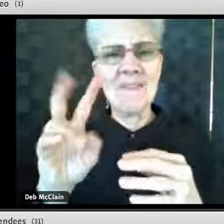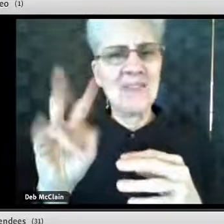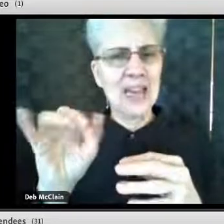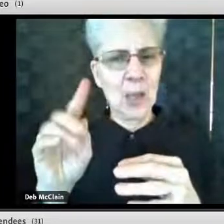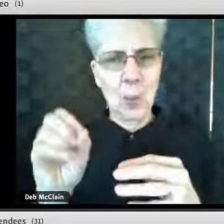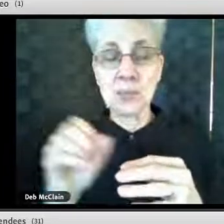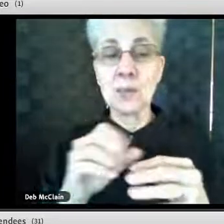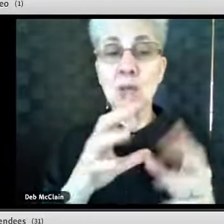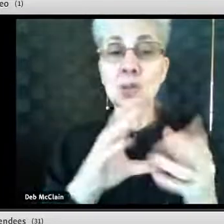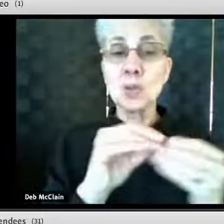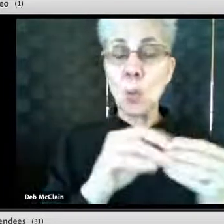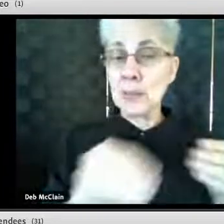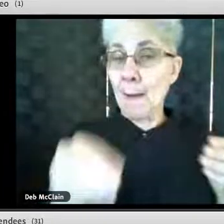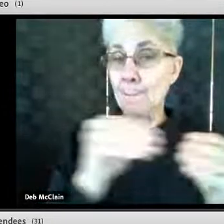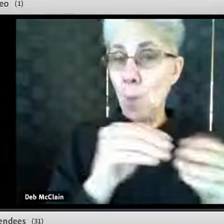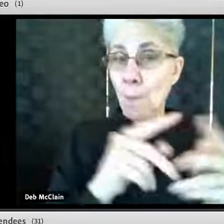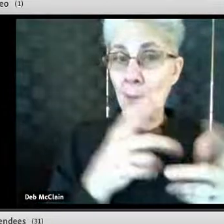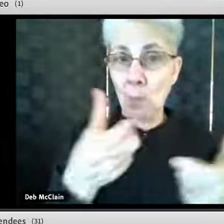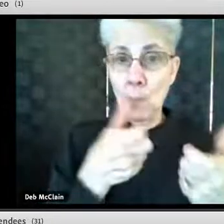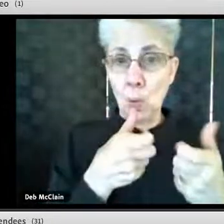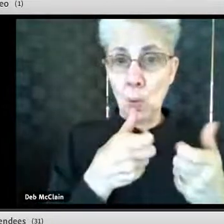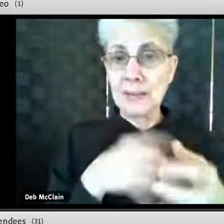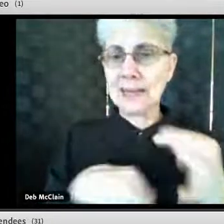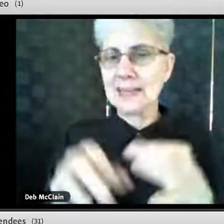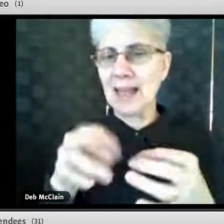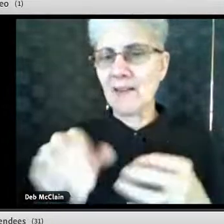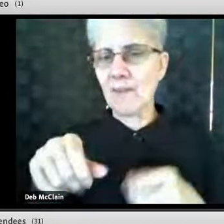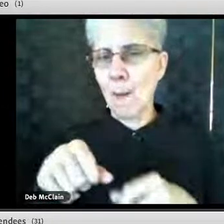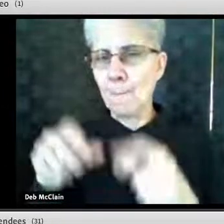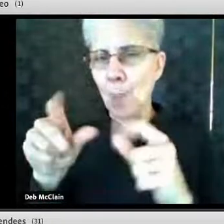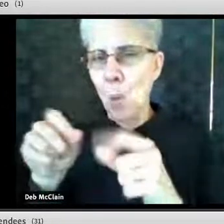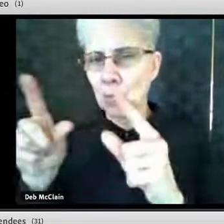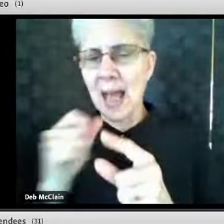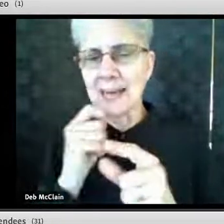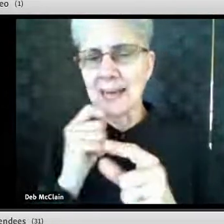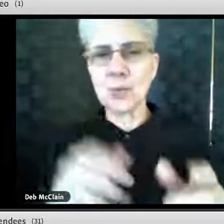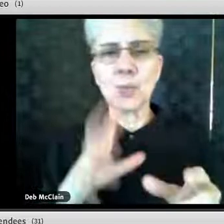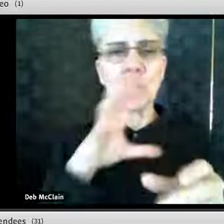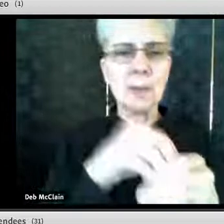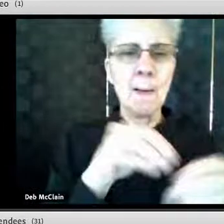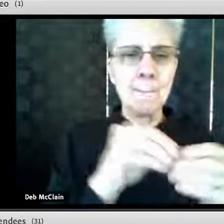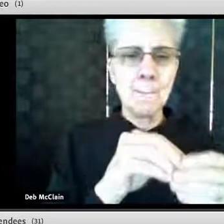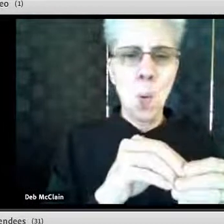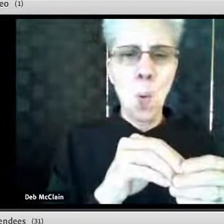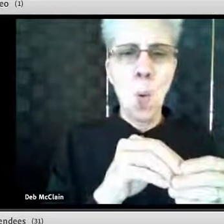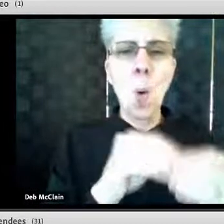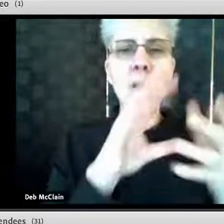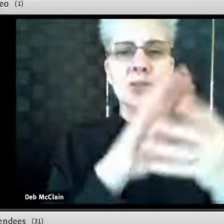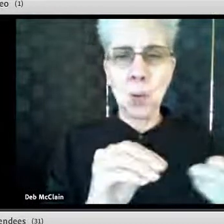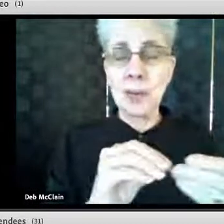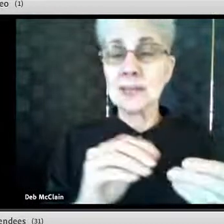I'm finding that stories are engaging more people than posts, so I need to do more stories." I wouldn't give up on posts altogether,